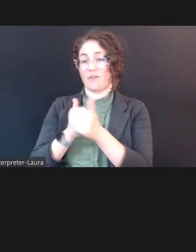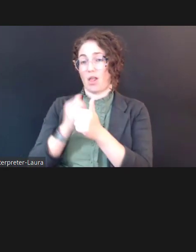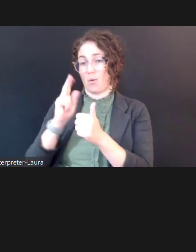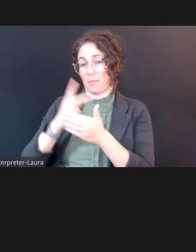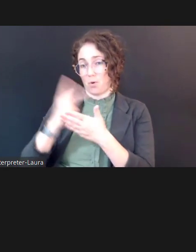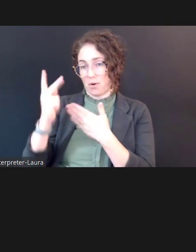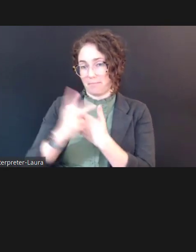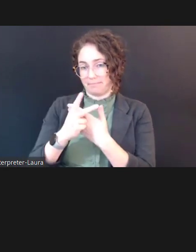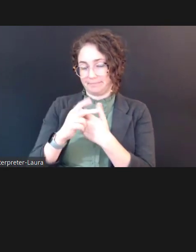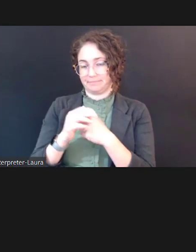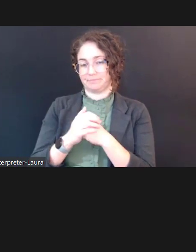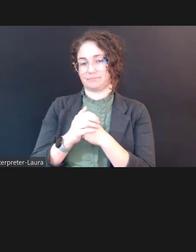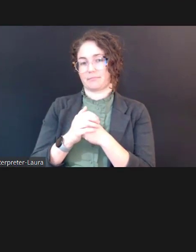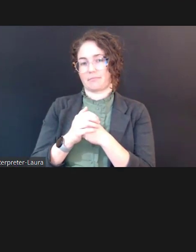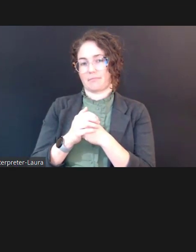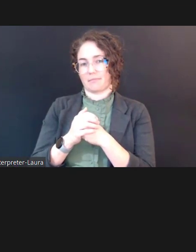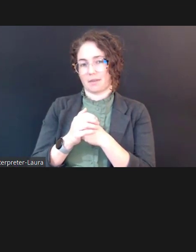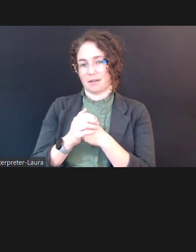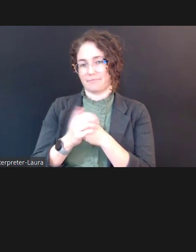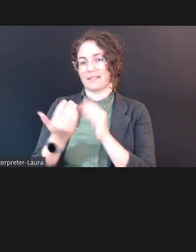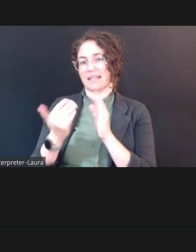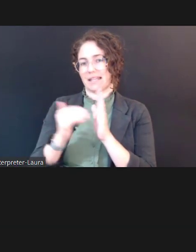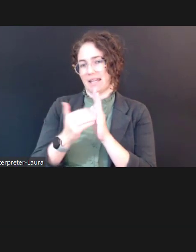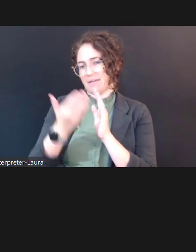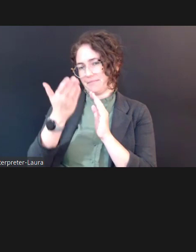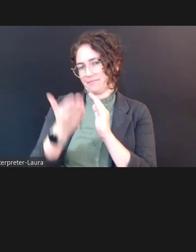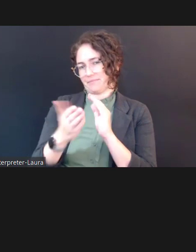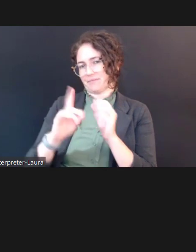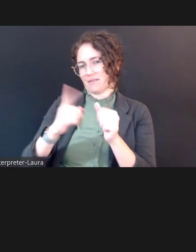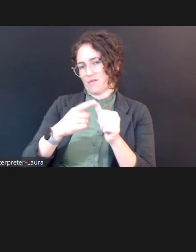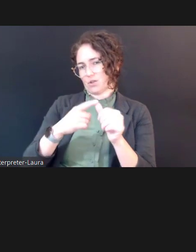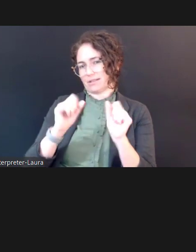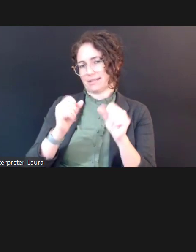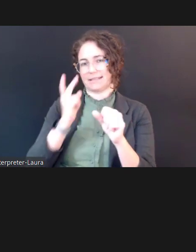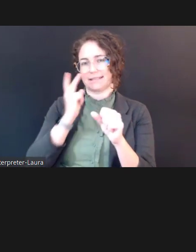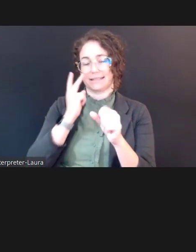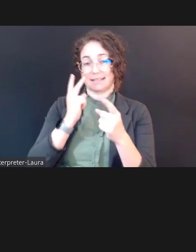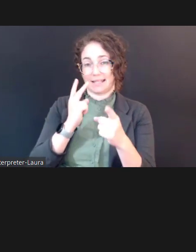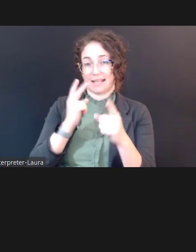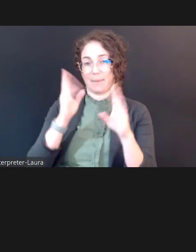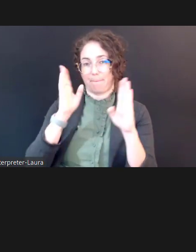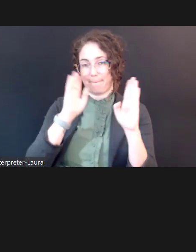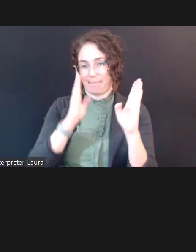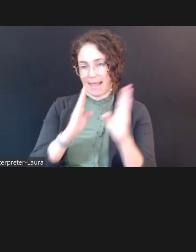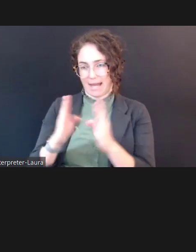So, once again, you will see here planning resources and you will